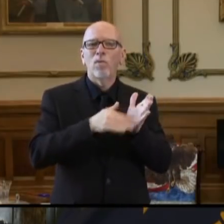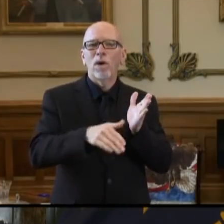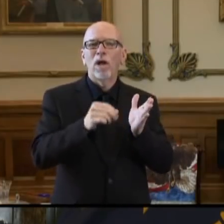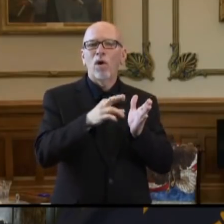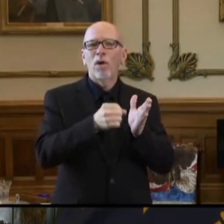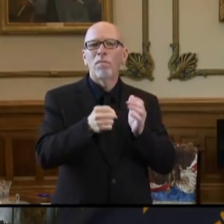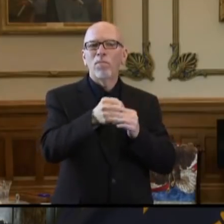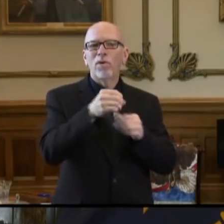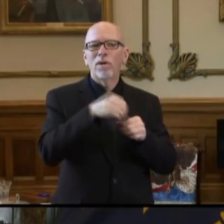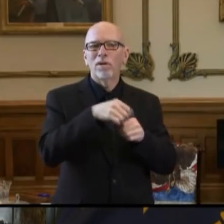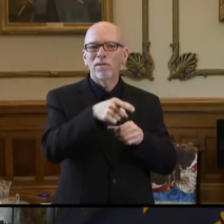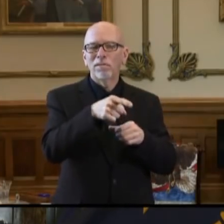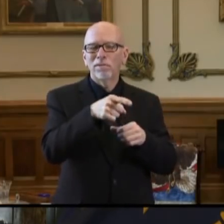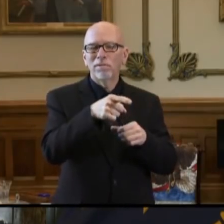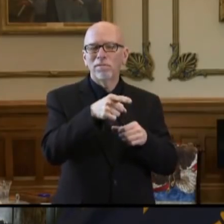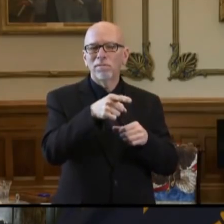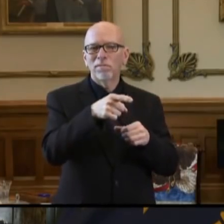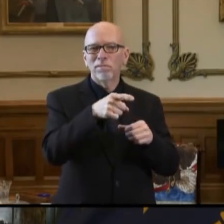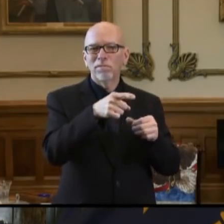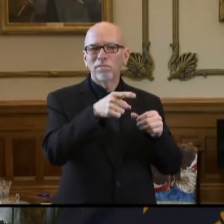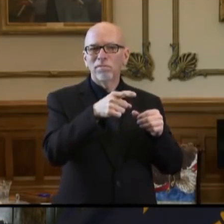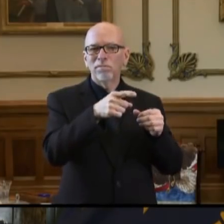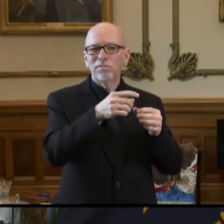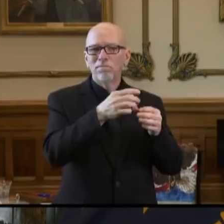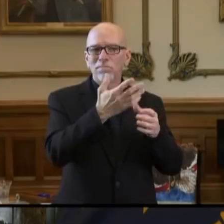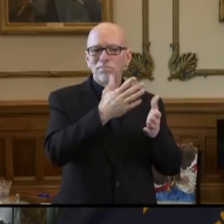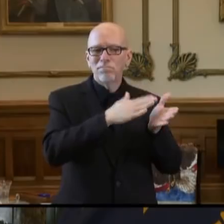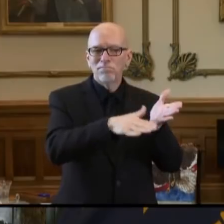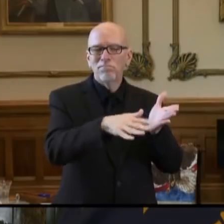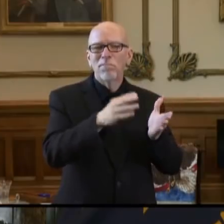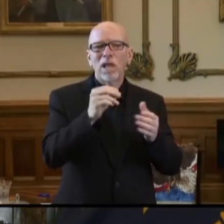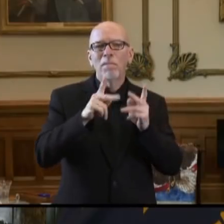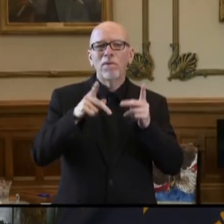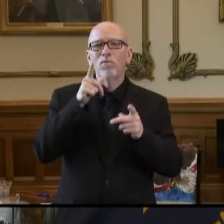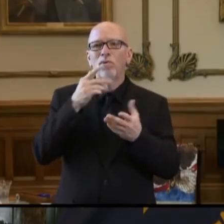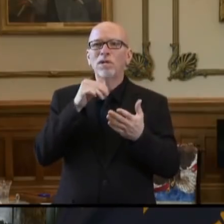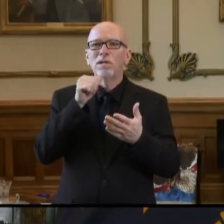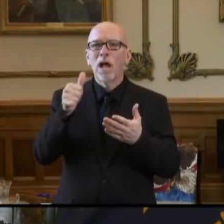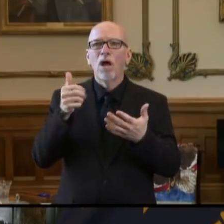INCARCERATED WHO ARE AT HIGH RISK BUT MAYBE NOT A VIOLENT THREAT TO SOCIETY BE WAIVED